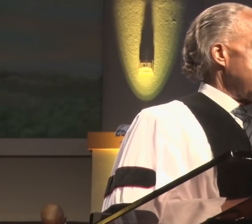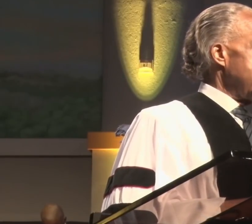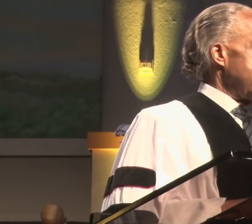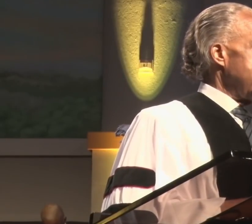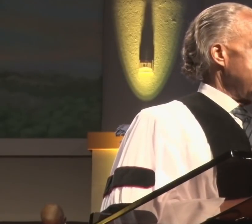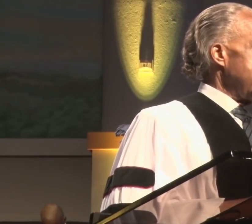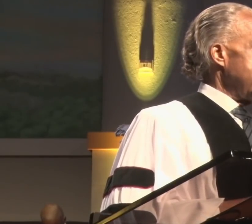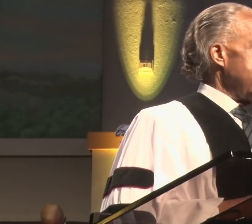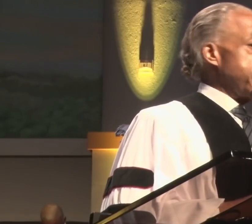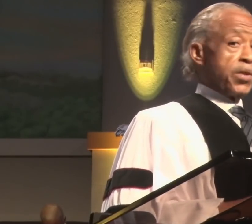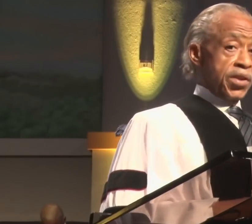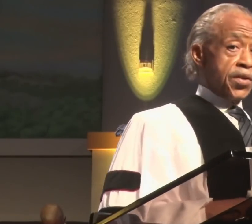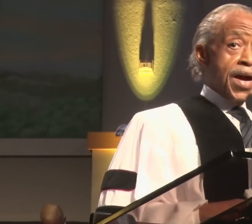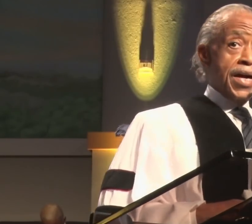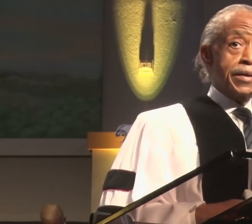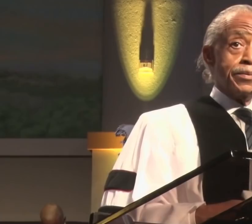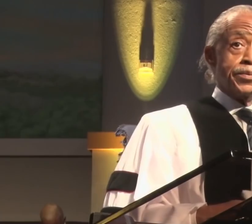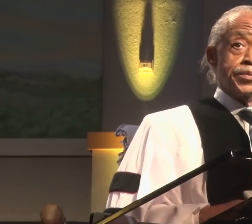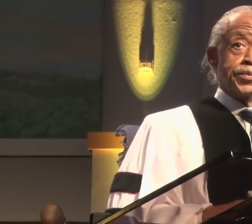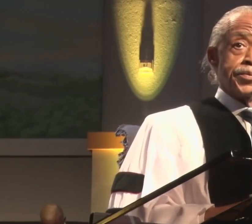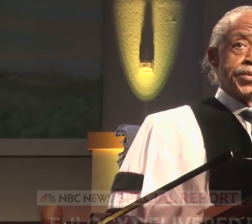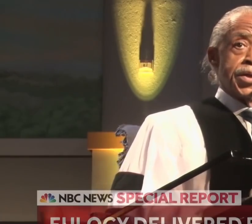LESS THAN A CRIME.